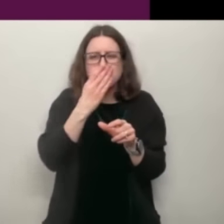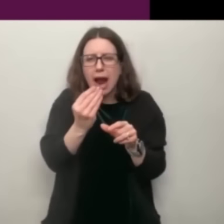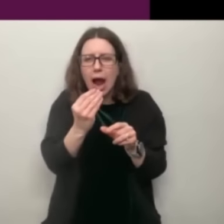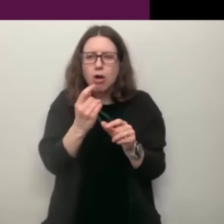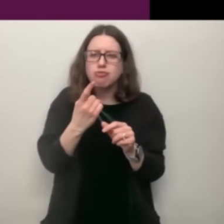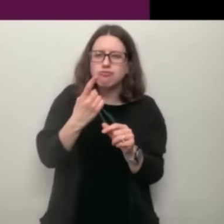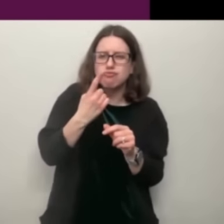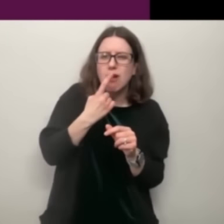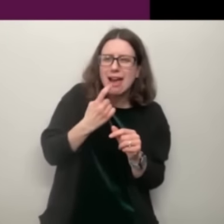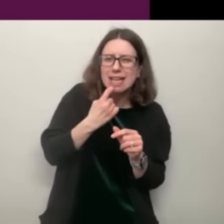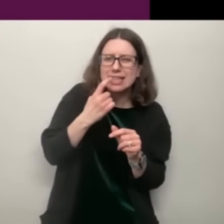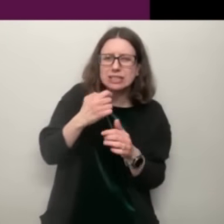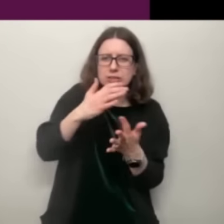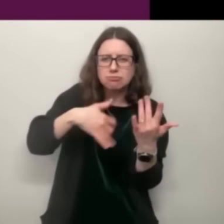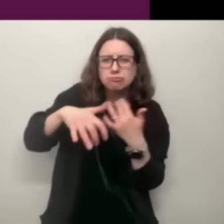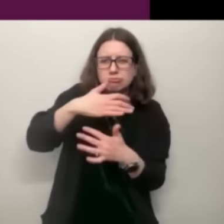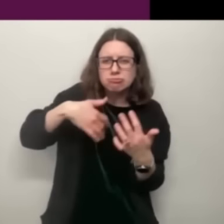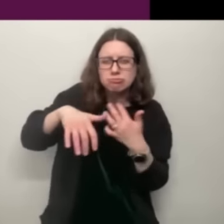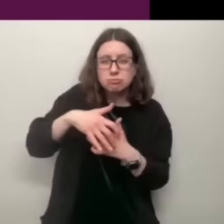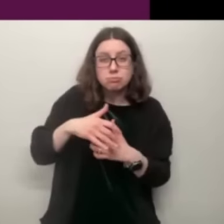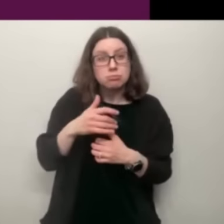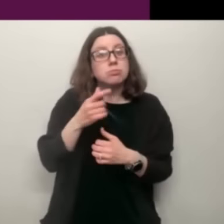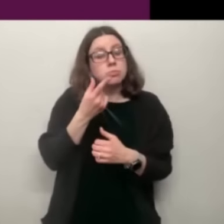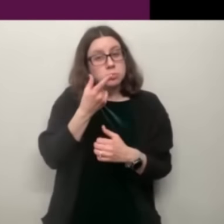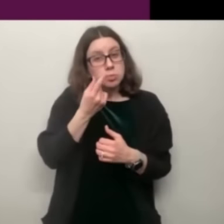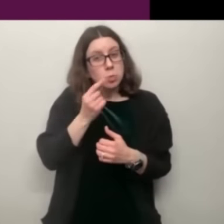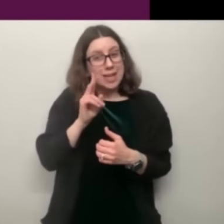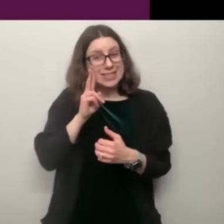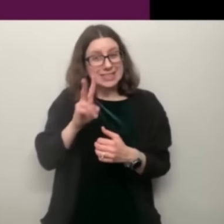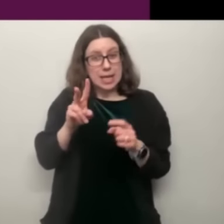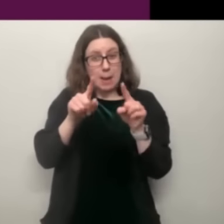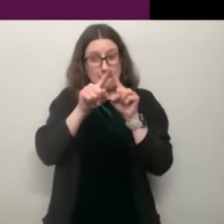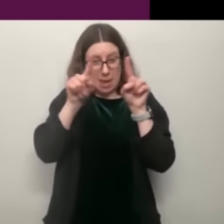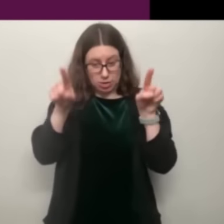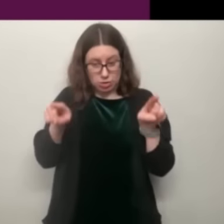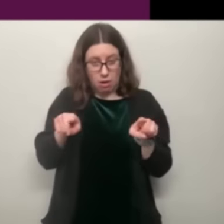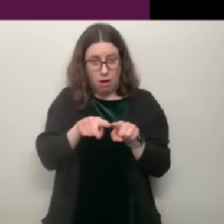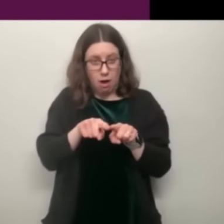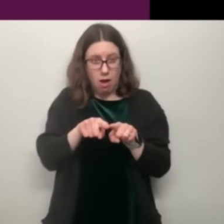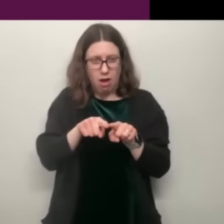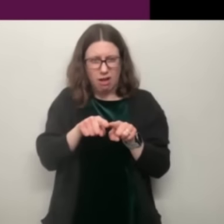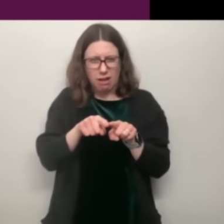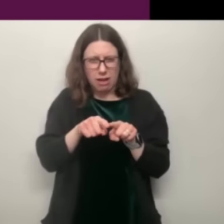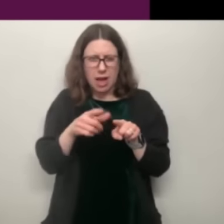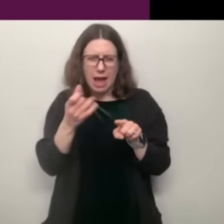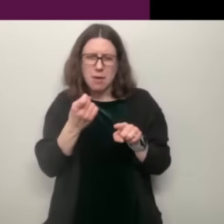and we can see adhering to that cast iron, these flakes of a sort of red brown paint.